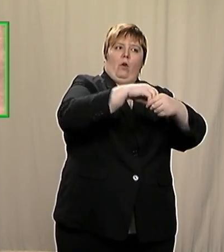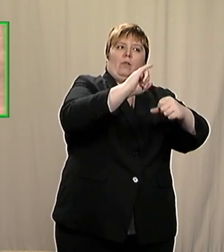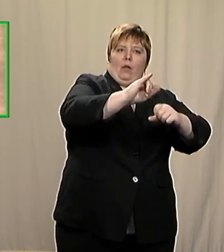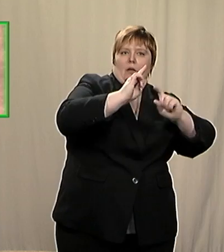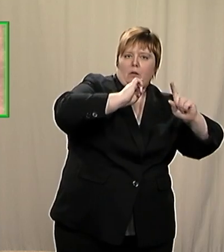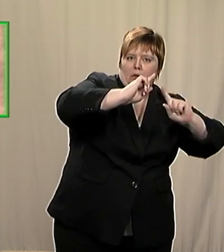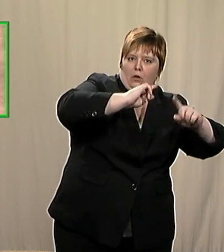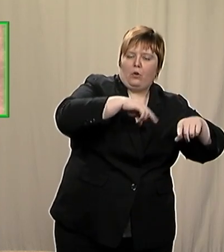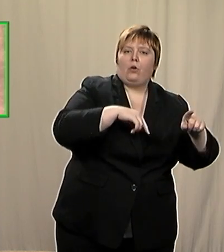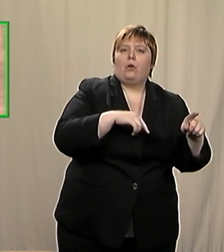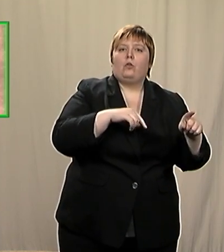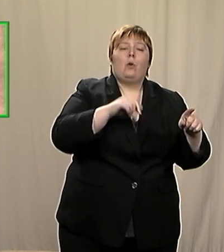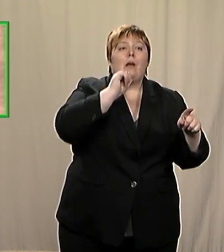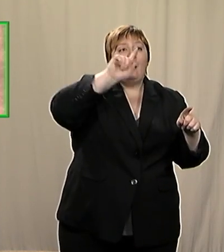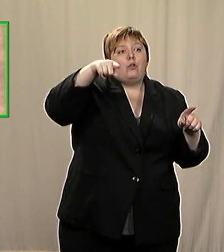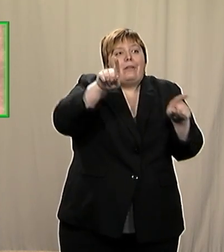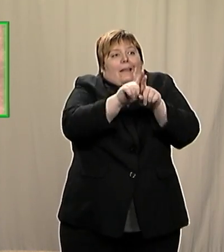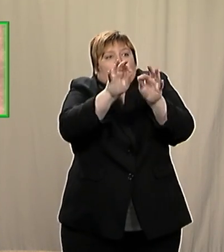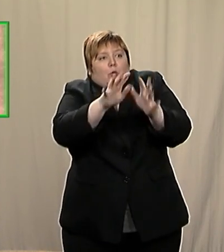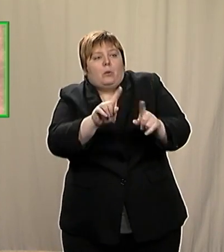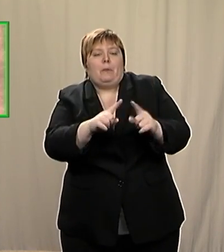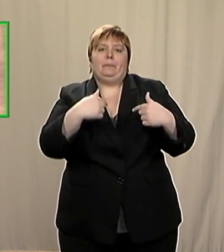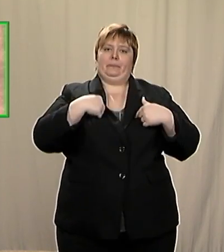and not acting in the role of the interpreter.